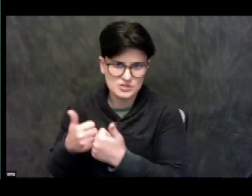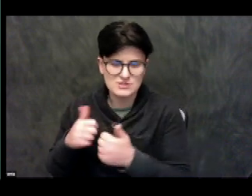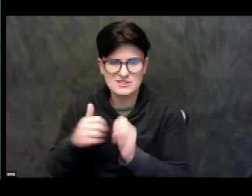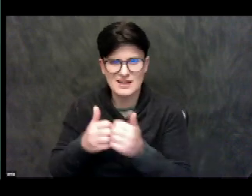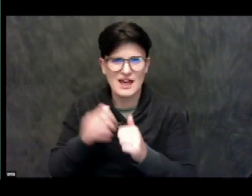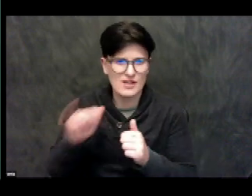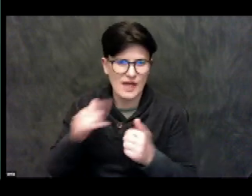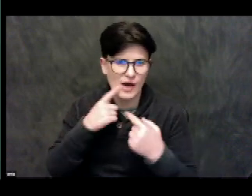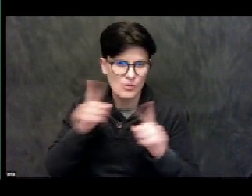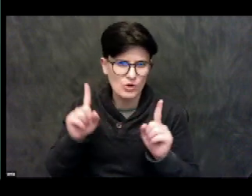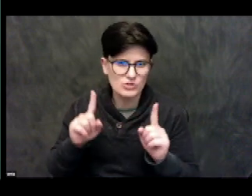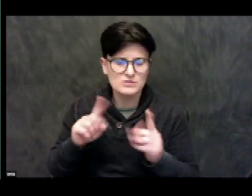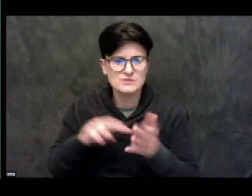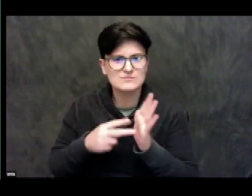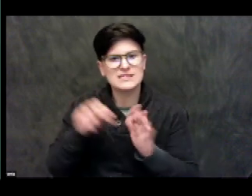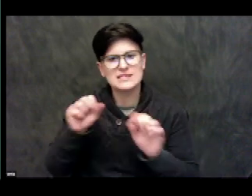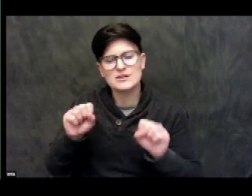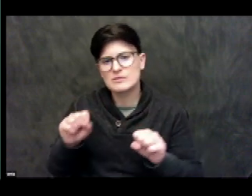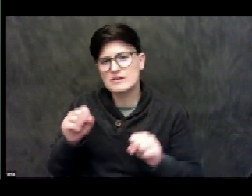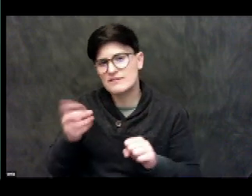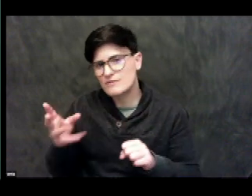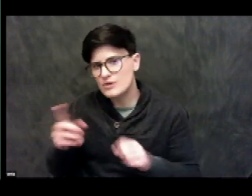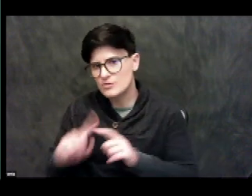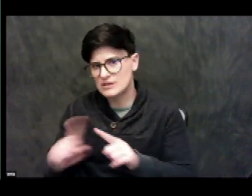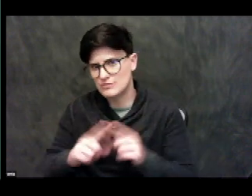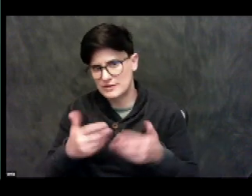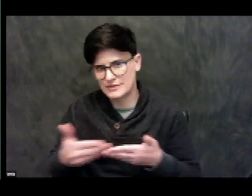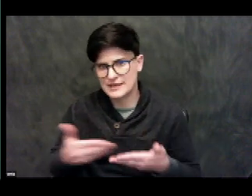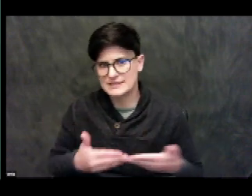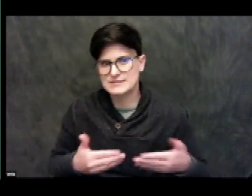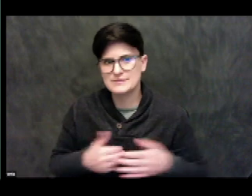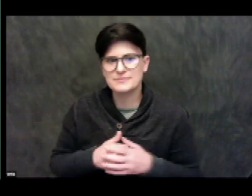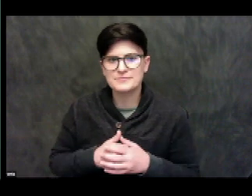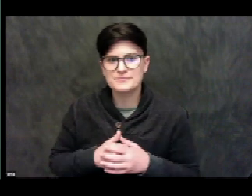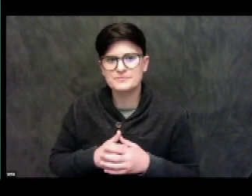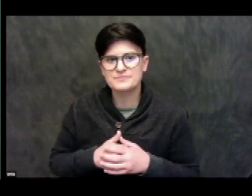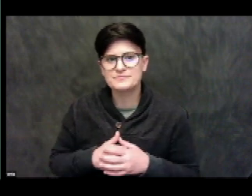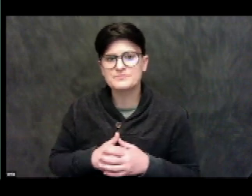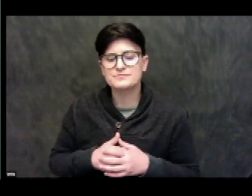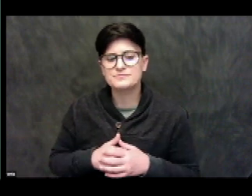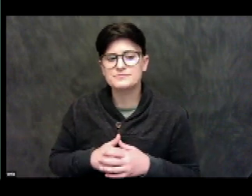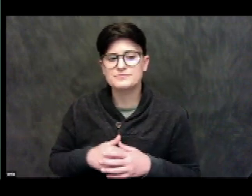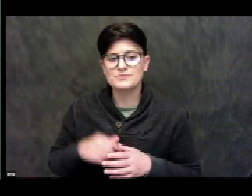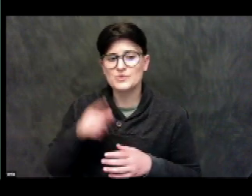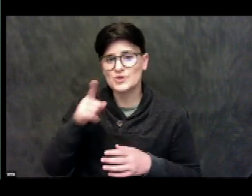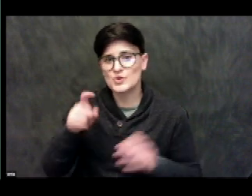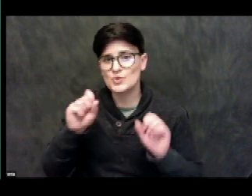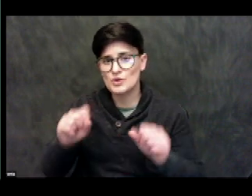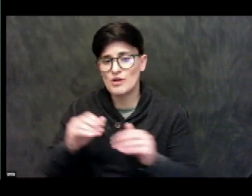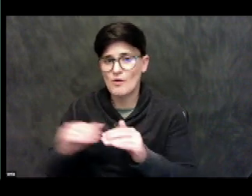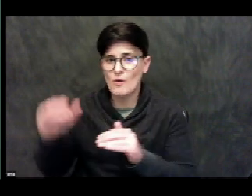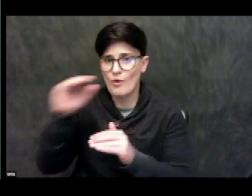There can be a few different things talked about. You can over recommend genetic screening, so it should be universal.